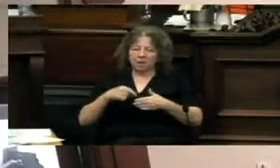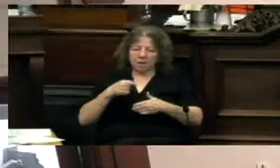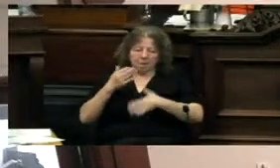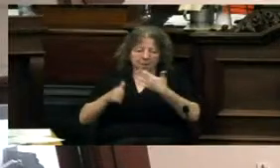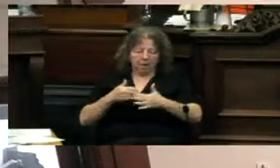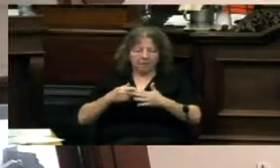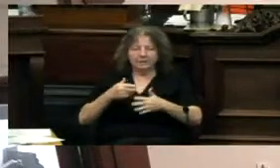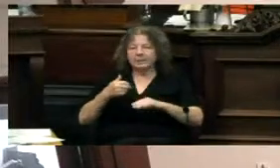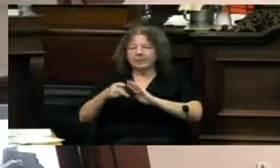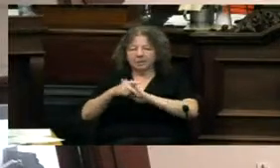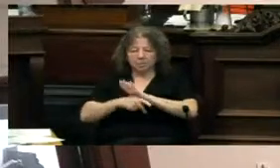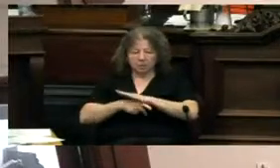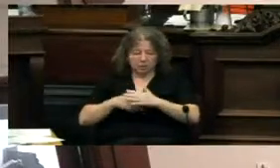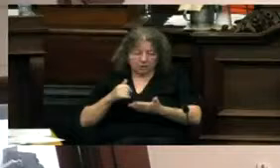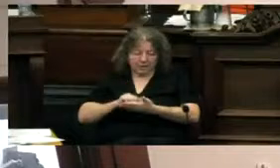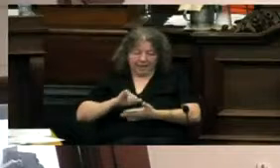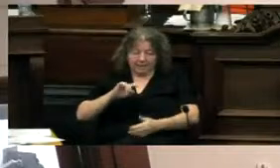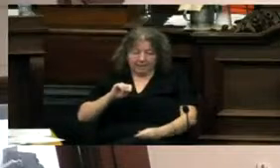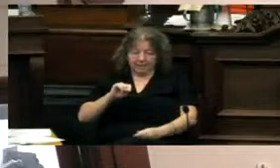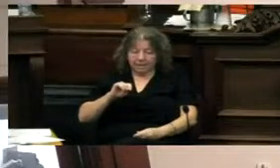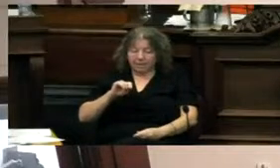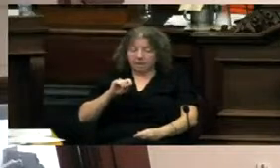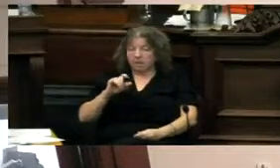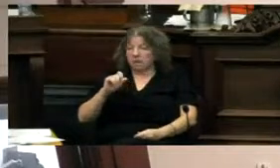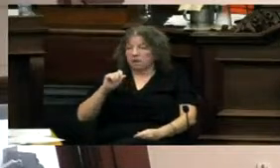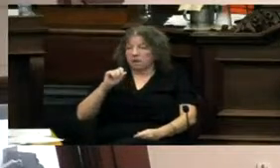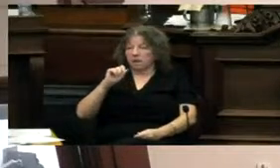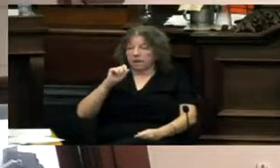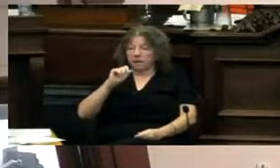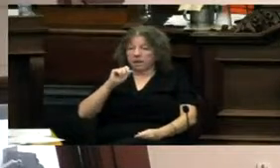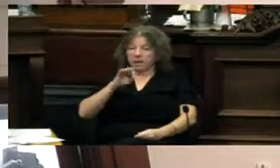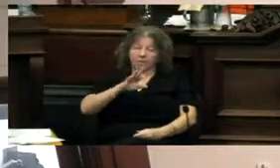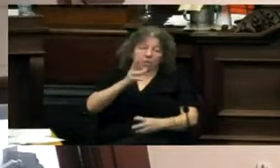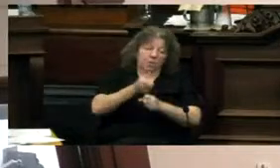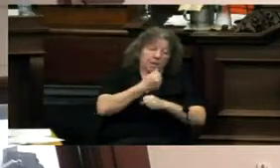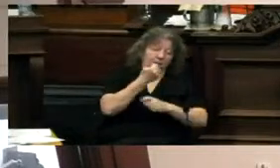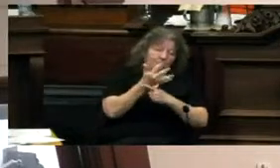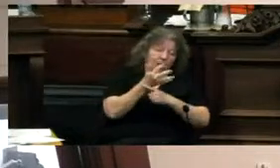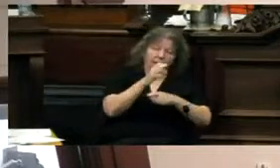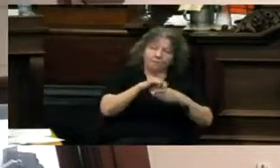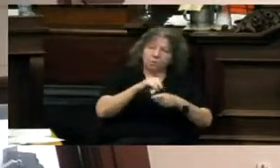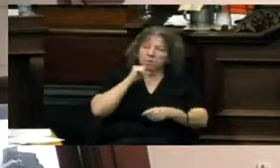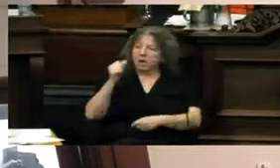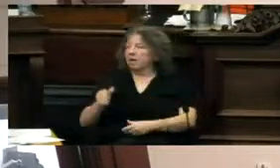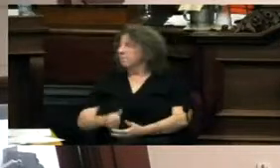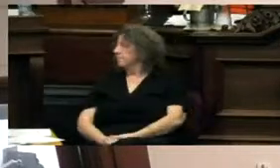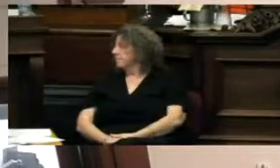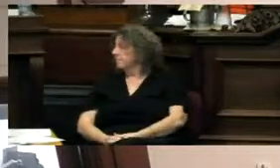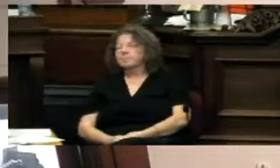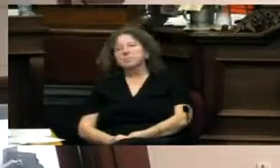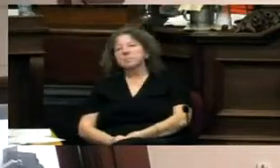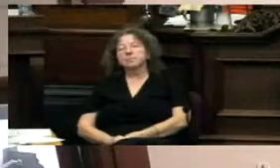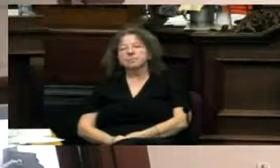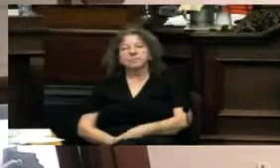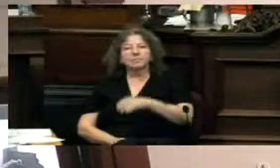notification, this item could still fail. So there's no guarantee that it's going to happen even if you follow the process and the procedure. And